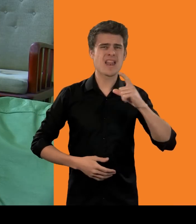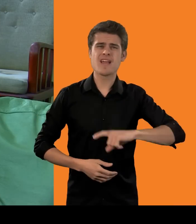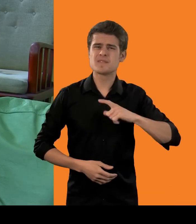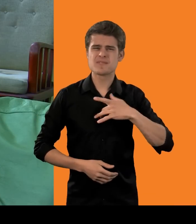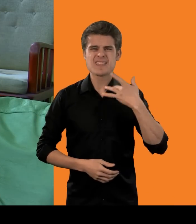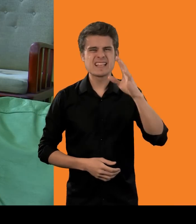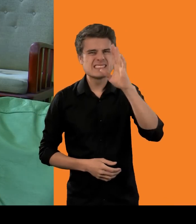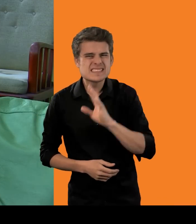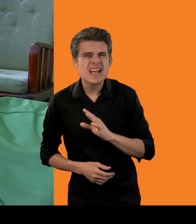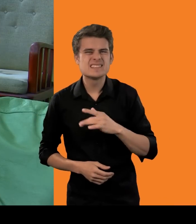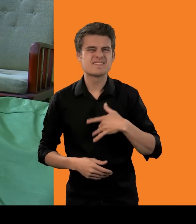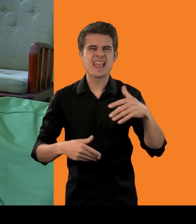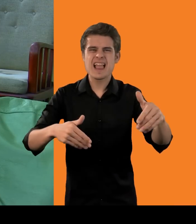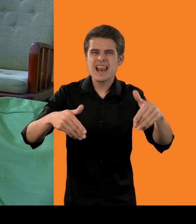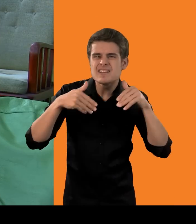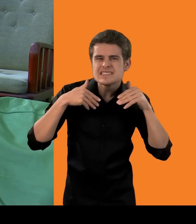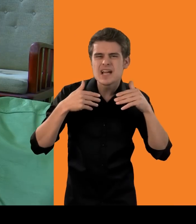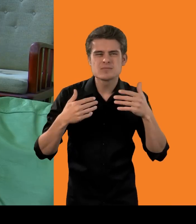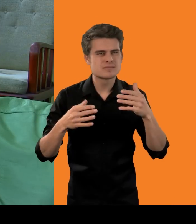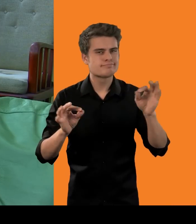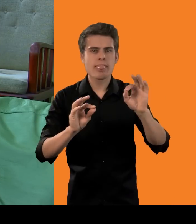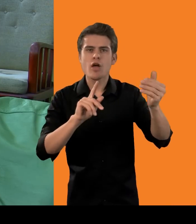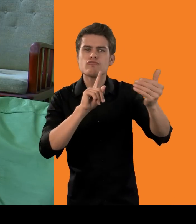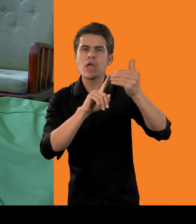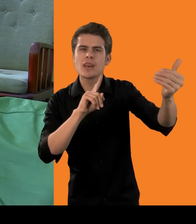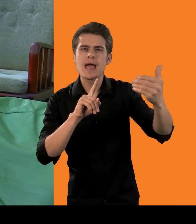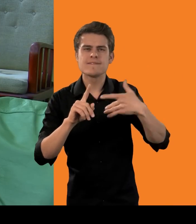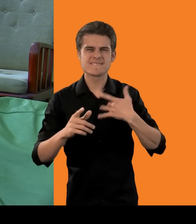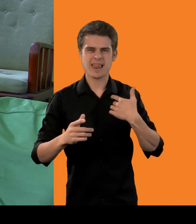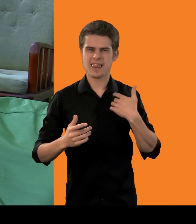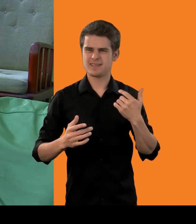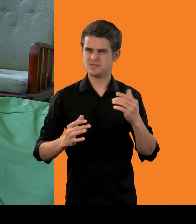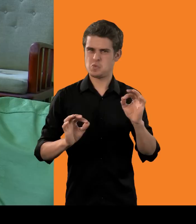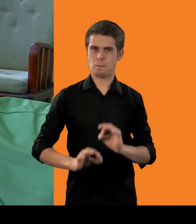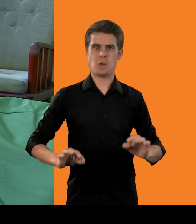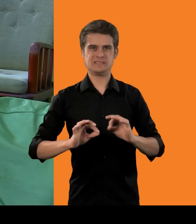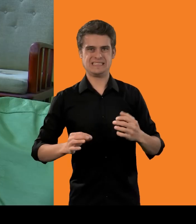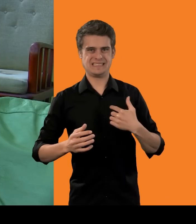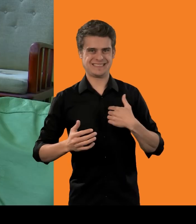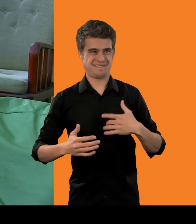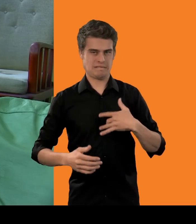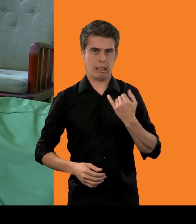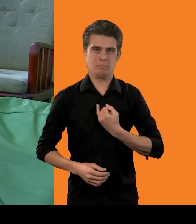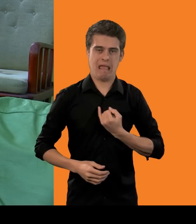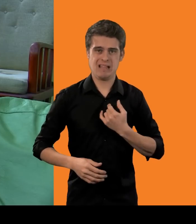or think that I’m a nobody and I used to feel quite bad. But when I grew older I felt a bit more